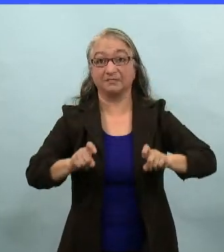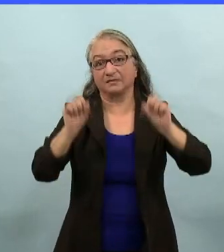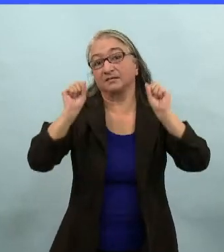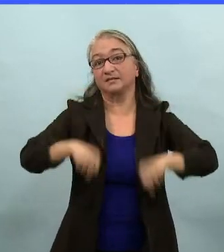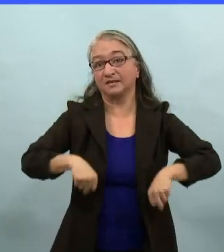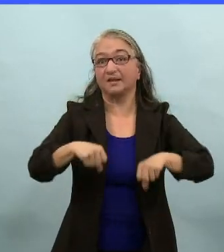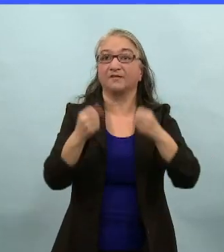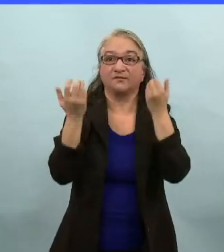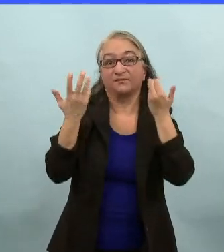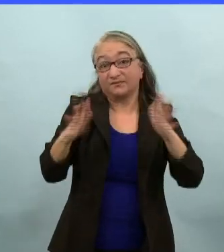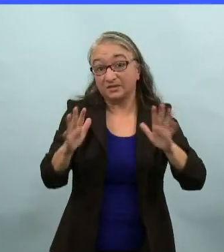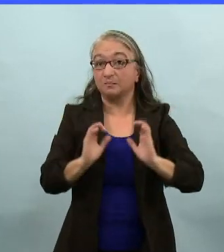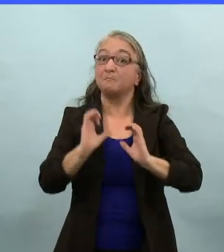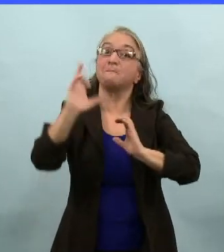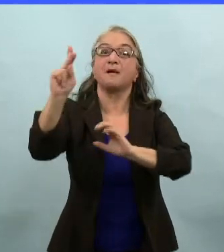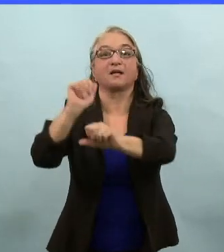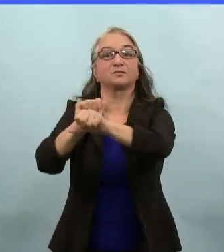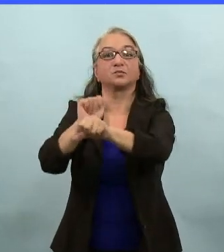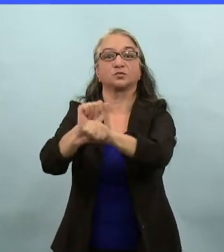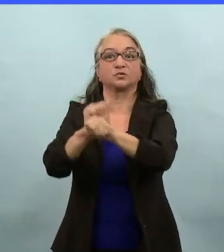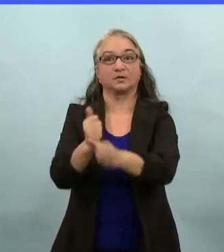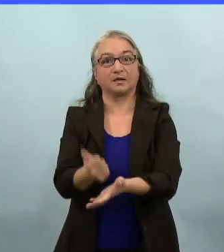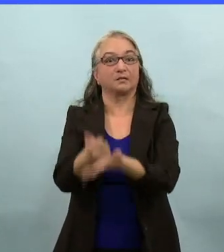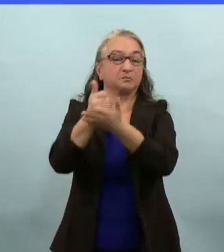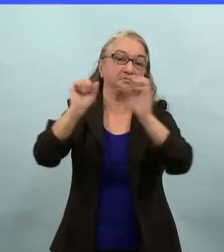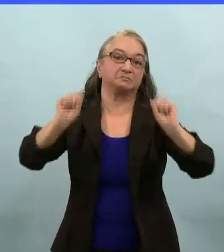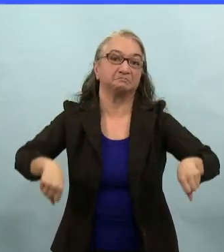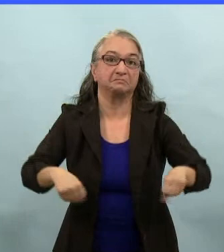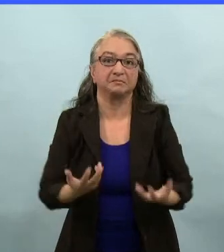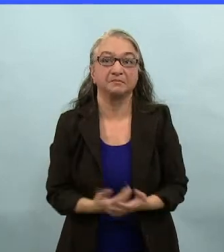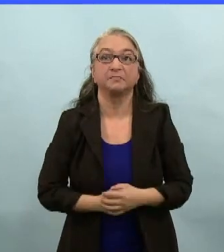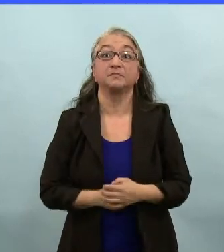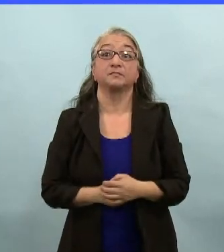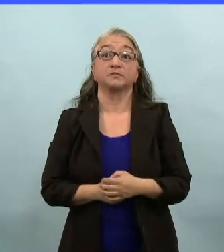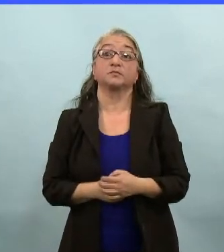additionally we're continuing to provide advice and guidance to schools and the business community